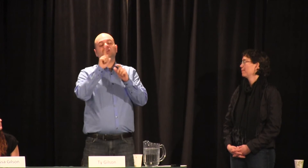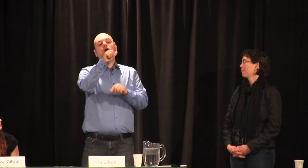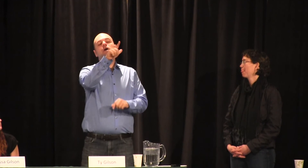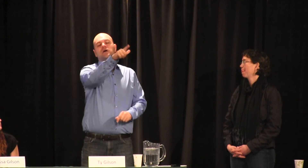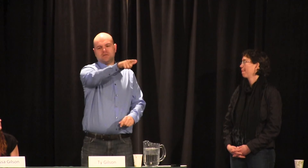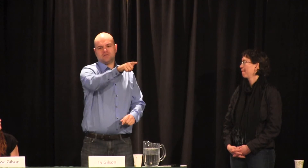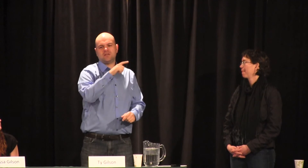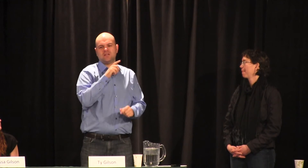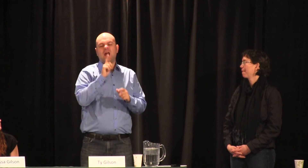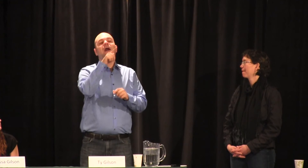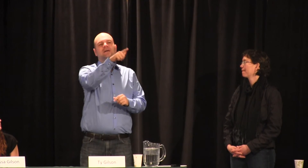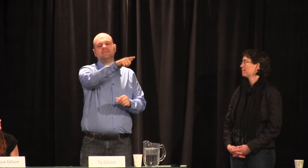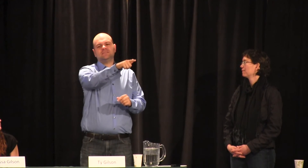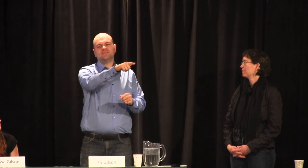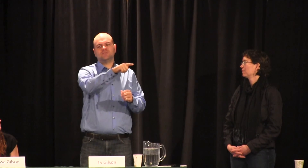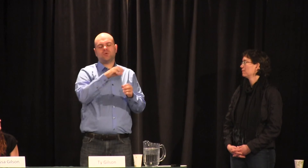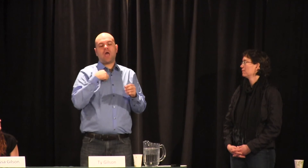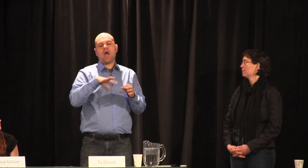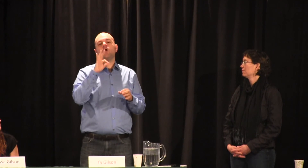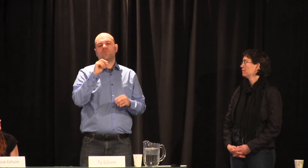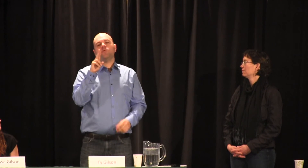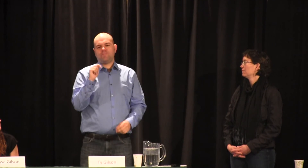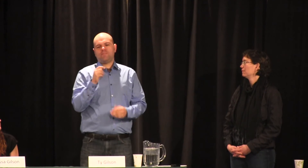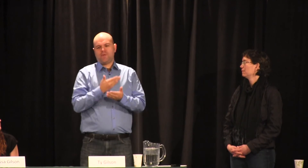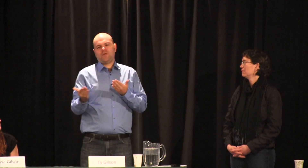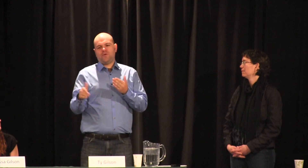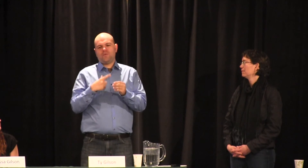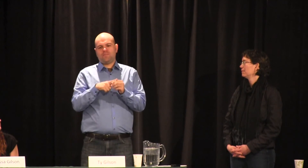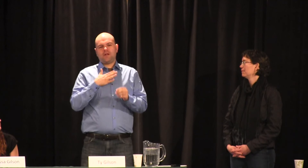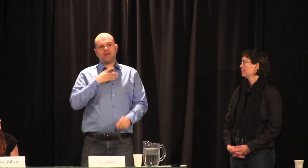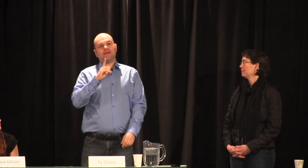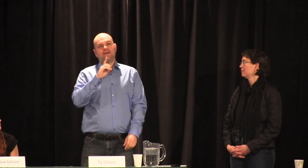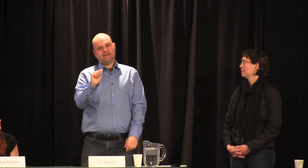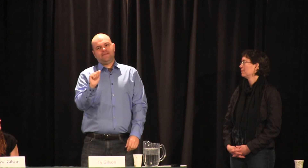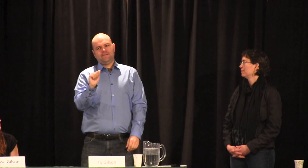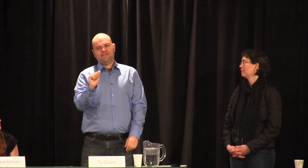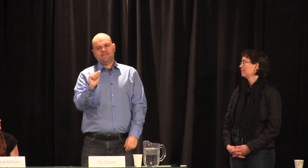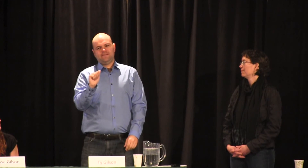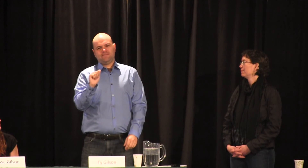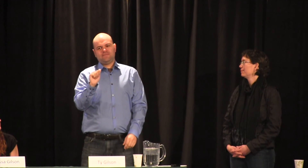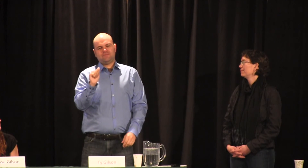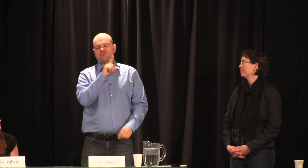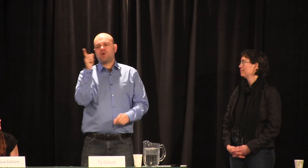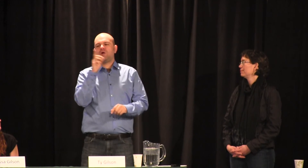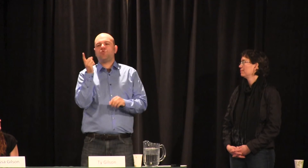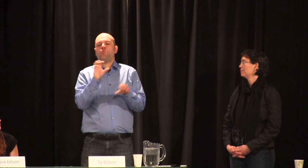and that's hard. And --